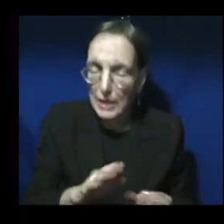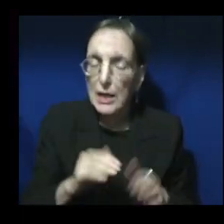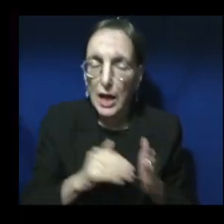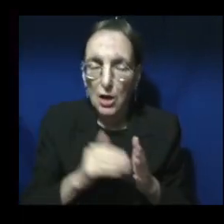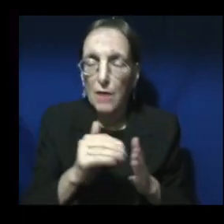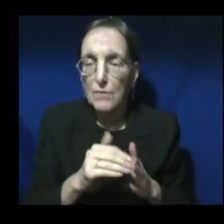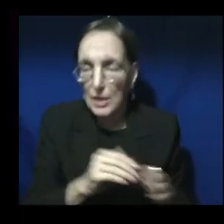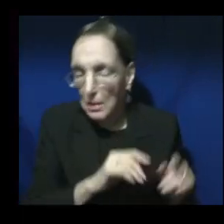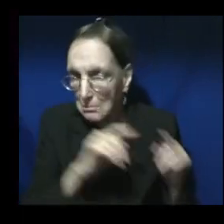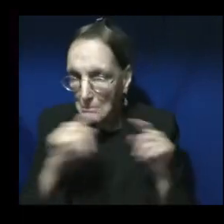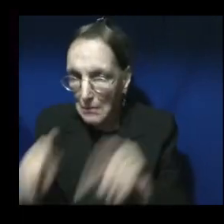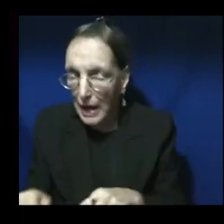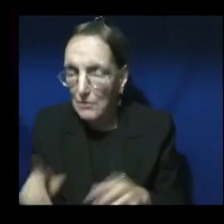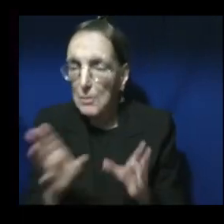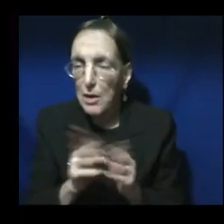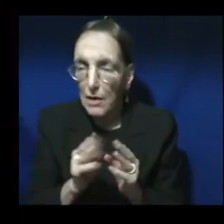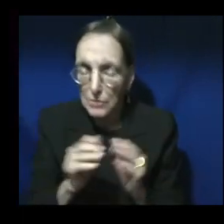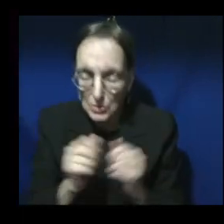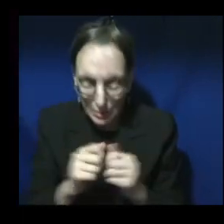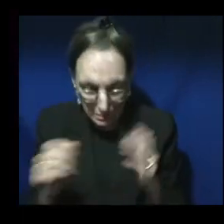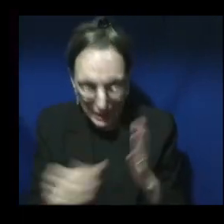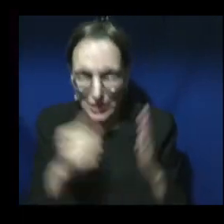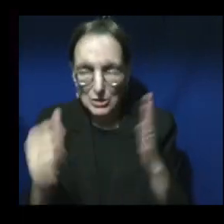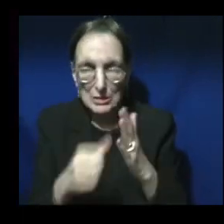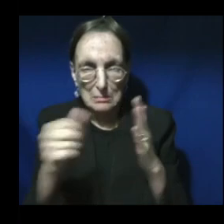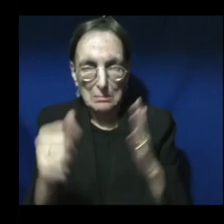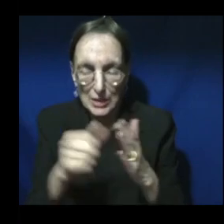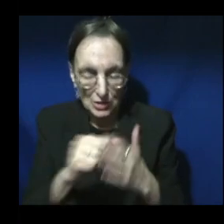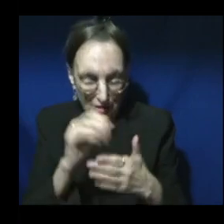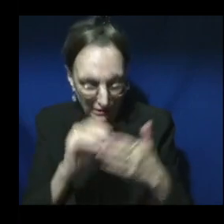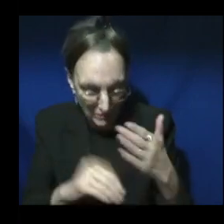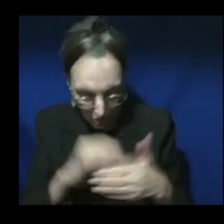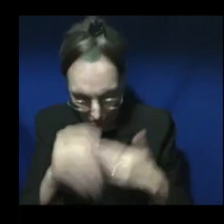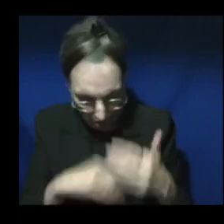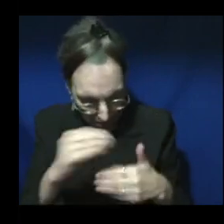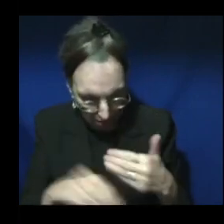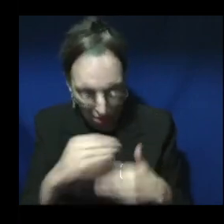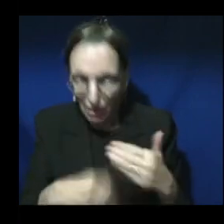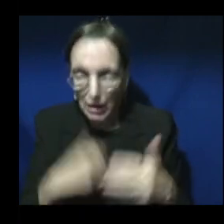and I never know what to do next. So two things from this talk, the first, right, is understand